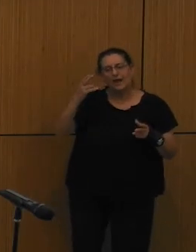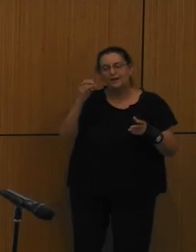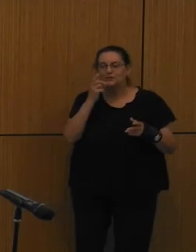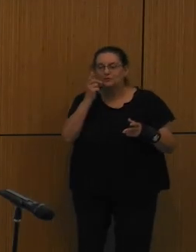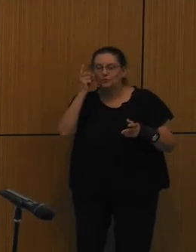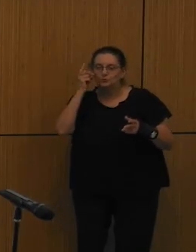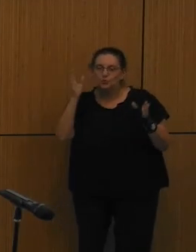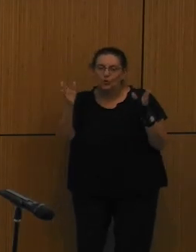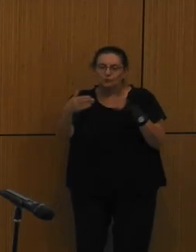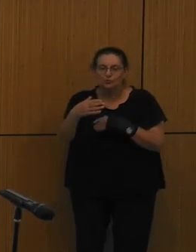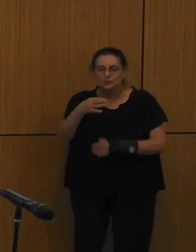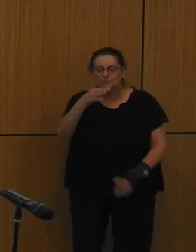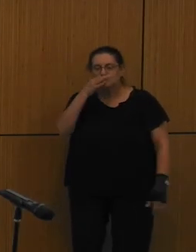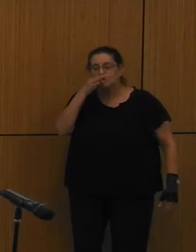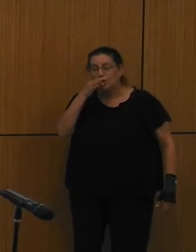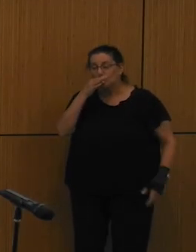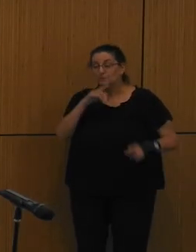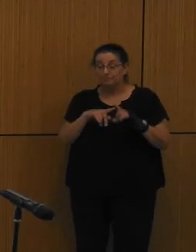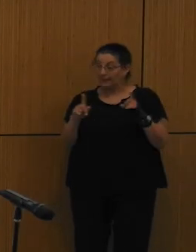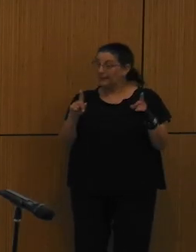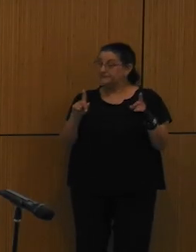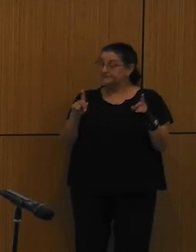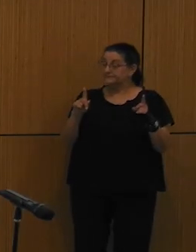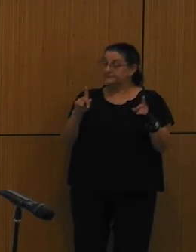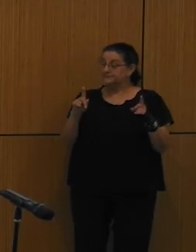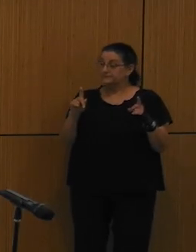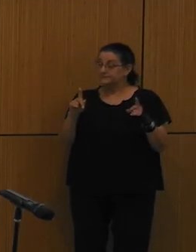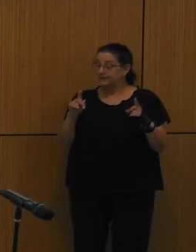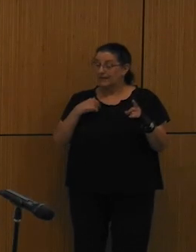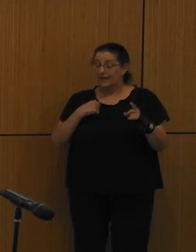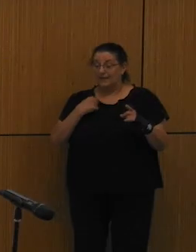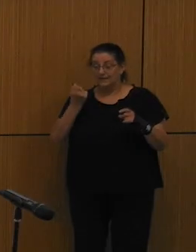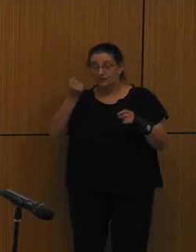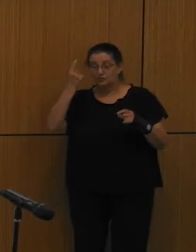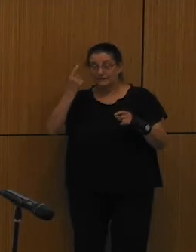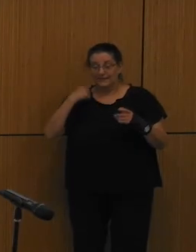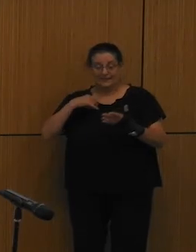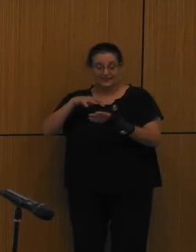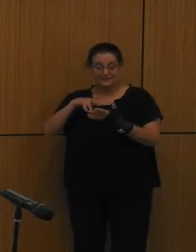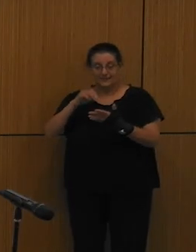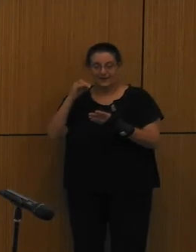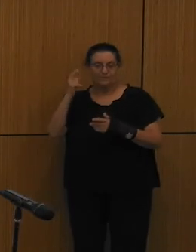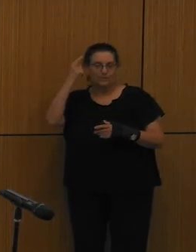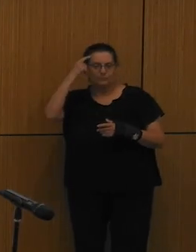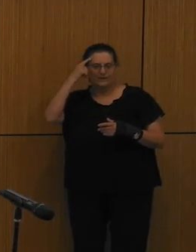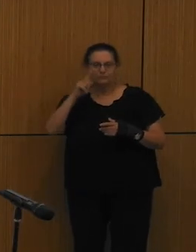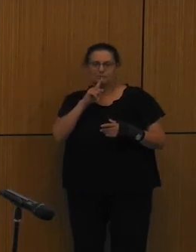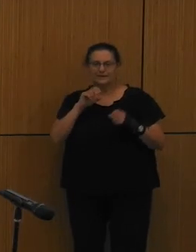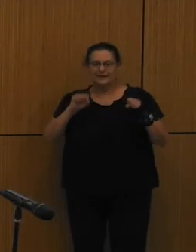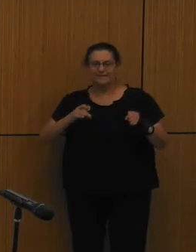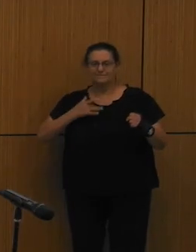But I think that these moons are actually getting at the idea that studying the brain can feel very profound,